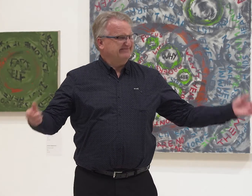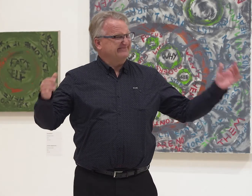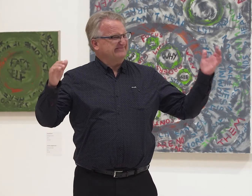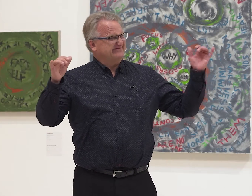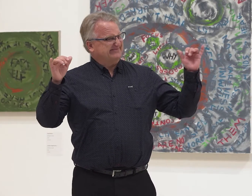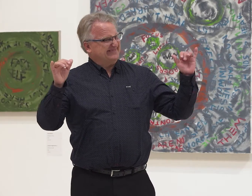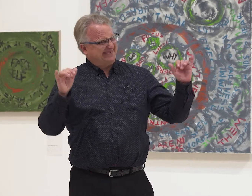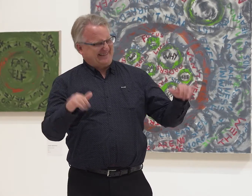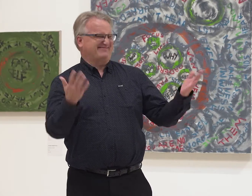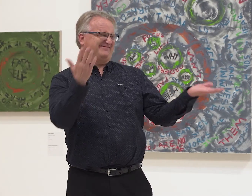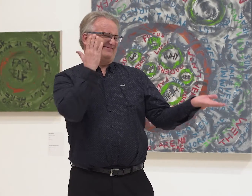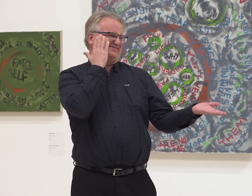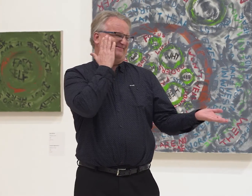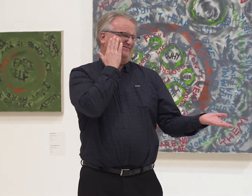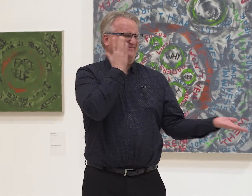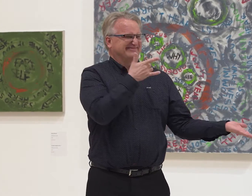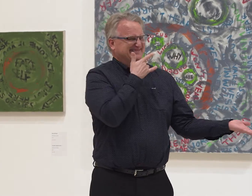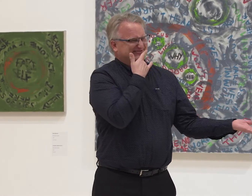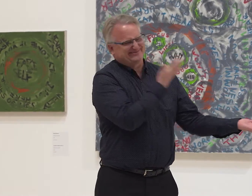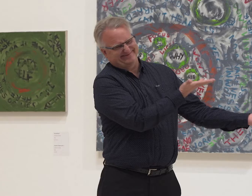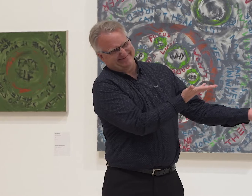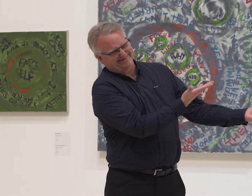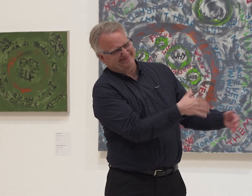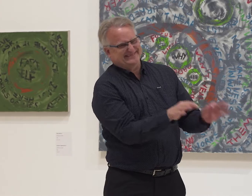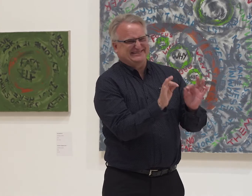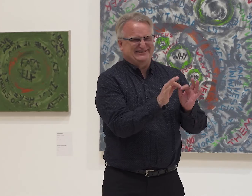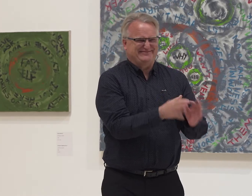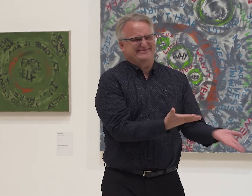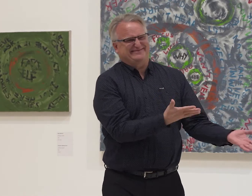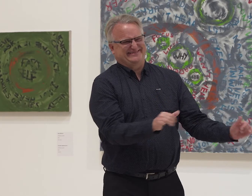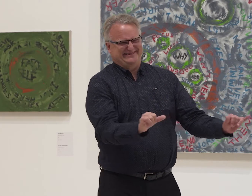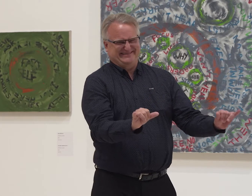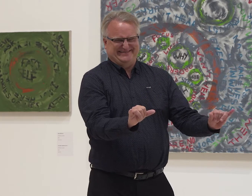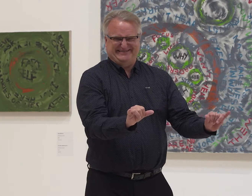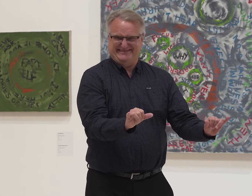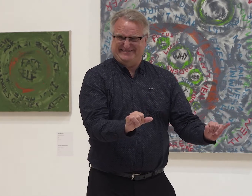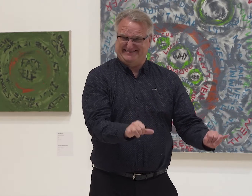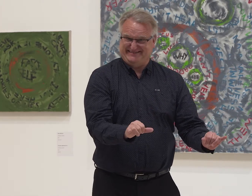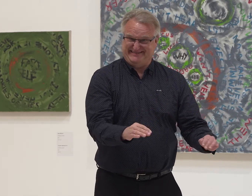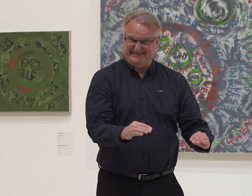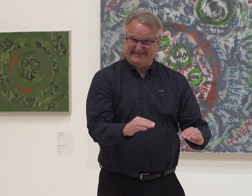being a solo Deaf person presents many, many challenges. And so, I'm going to be talking about how I